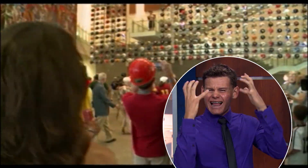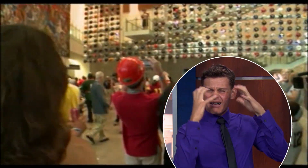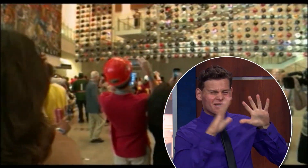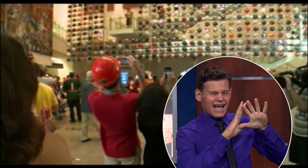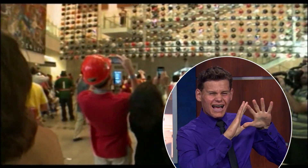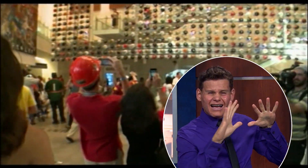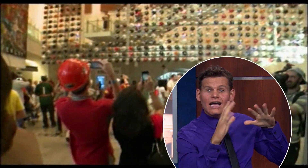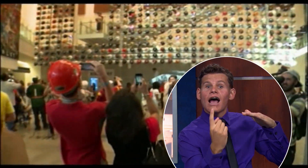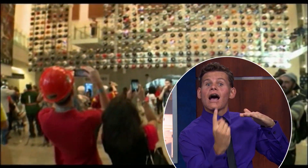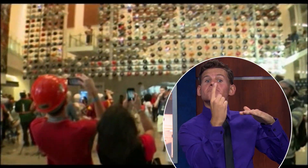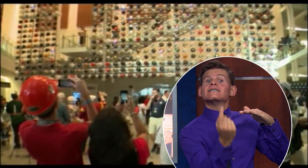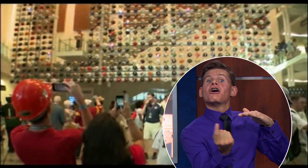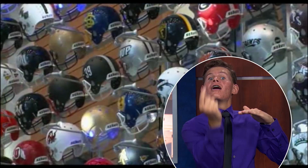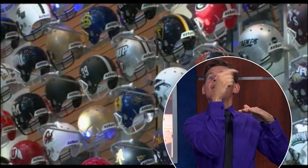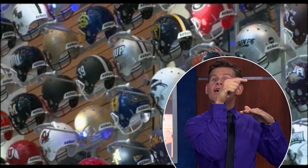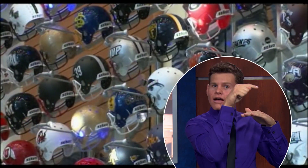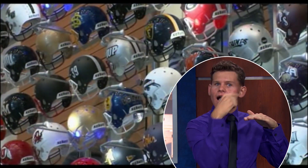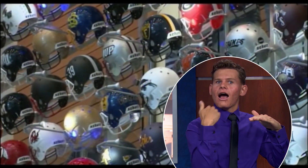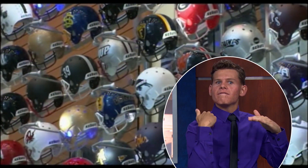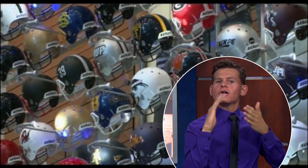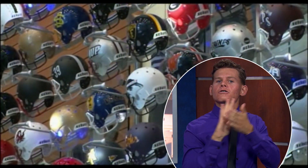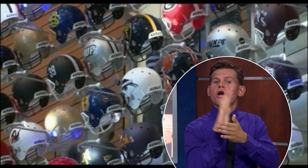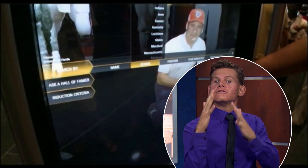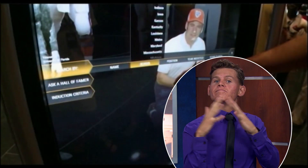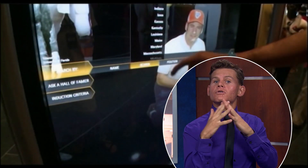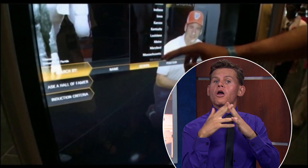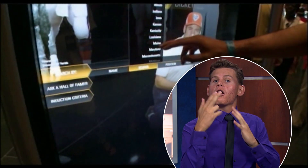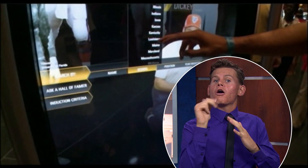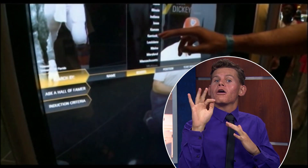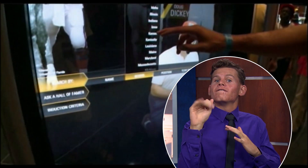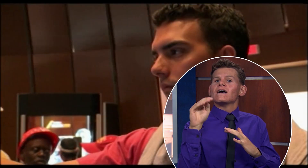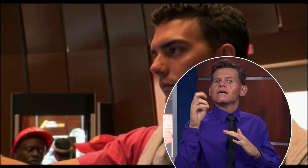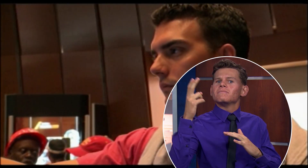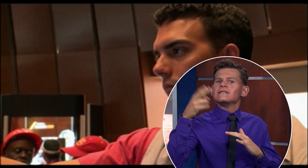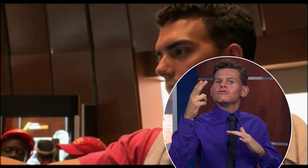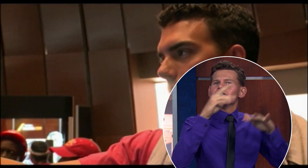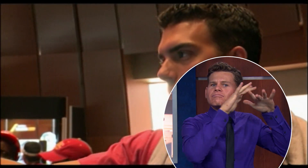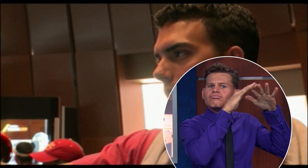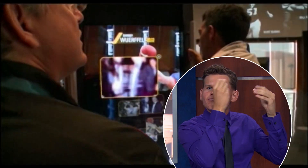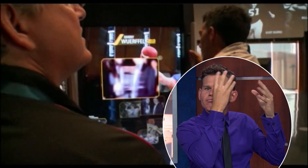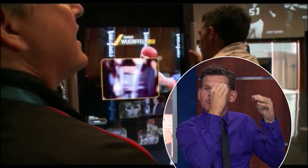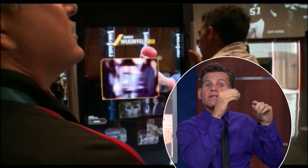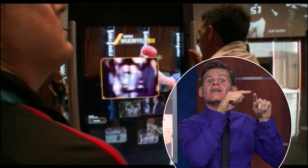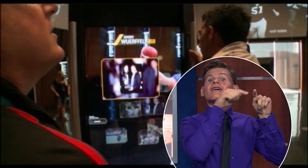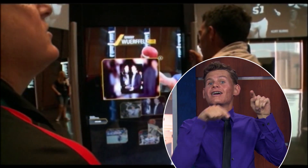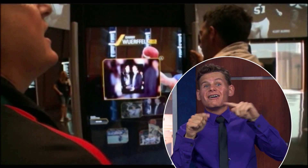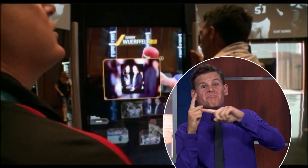800 helmets and can see the history of college football upstairs. You can even experience